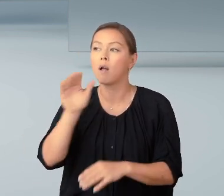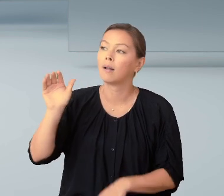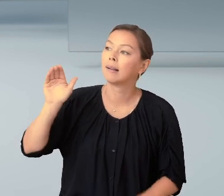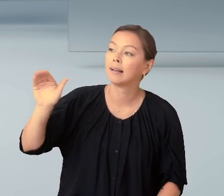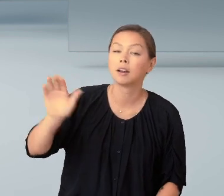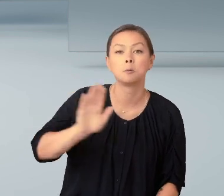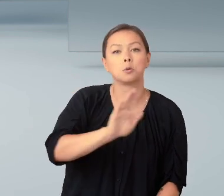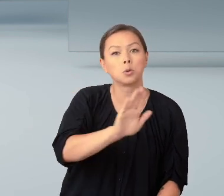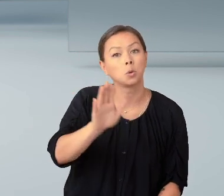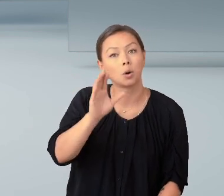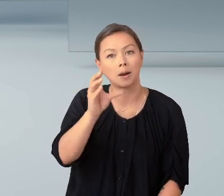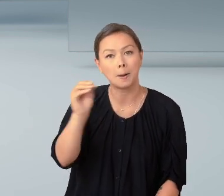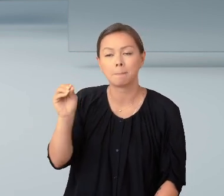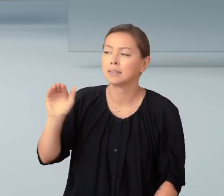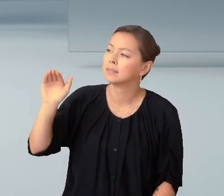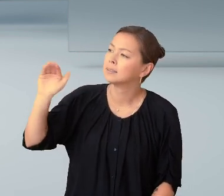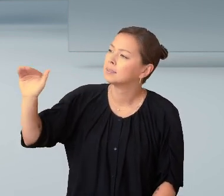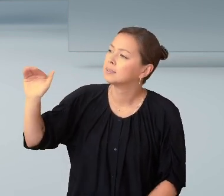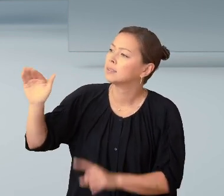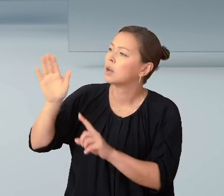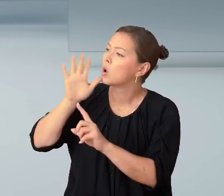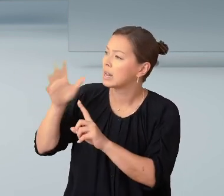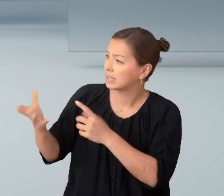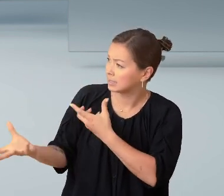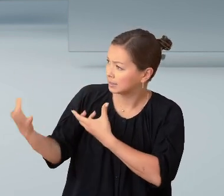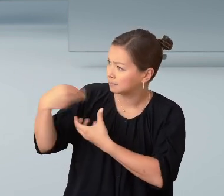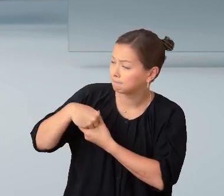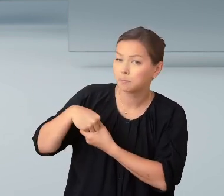vendors, helping you save time and improve inventory availability